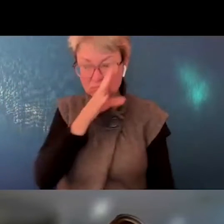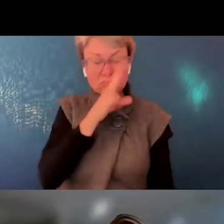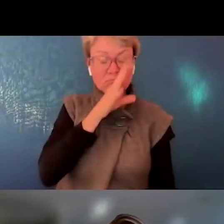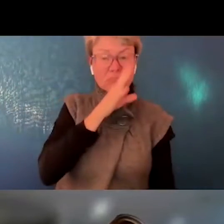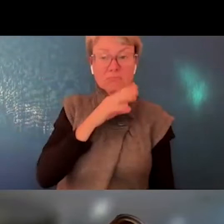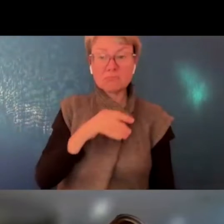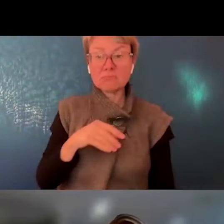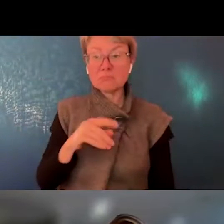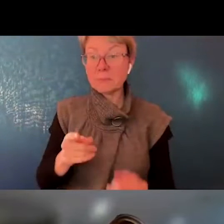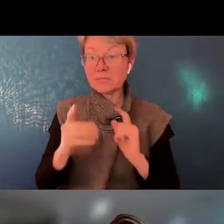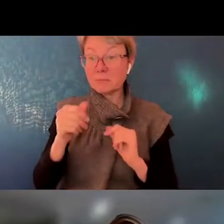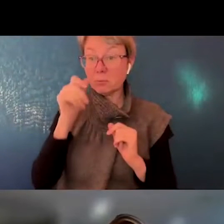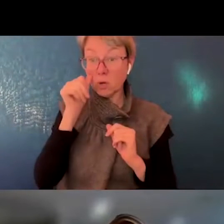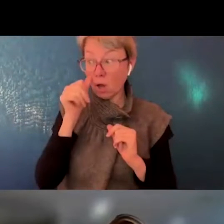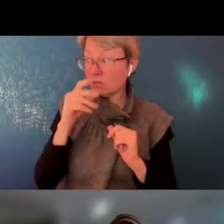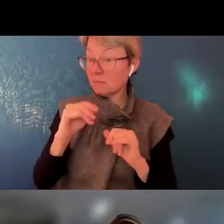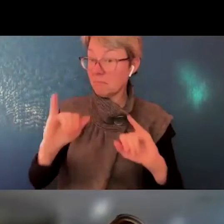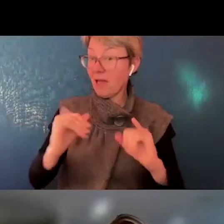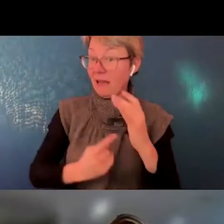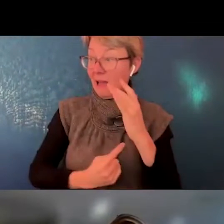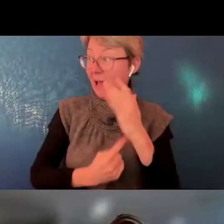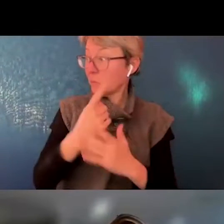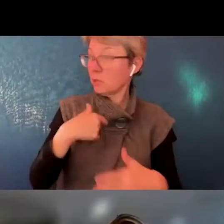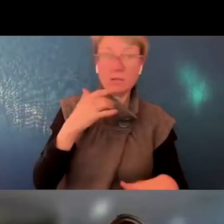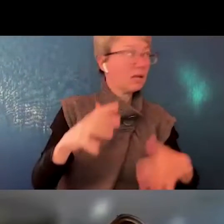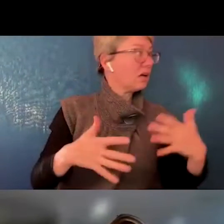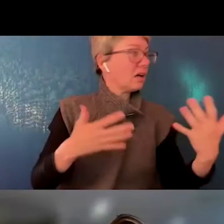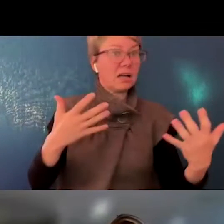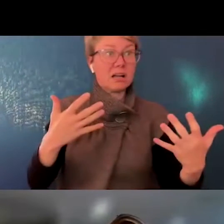know that something bad has happened they don't know what else to do and they know that there's